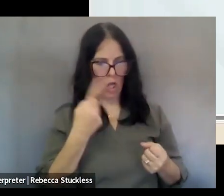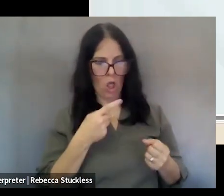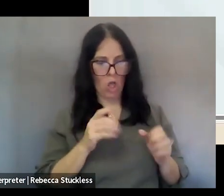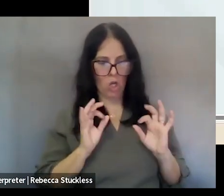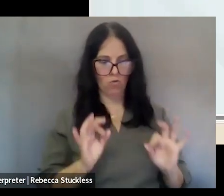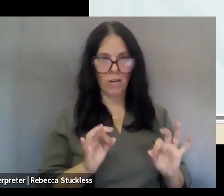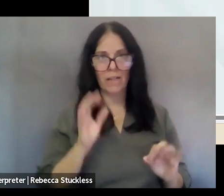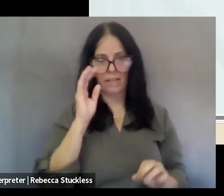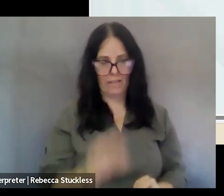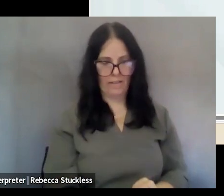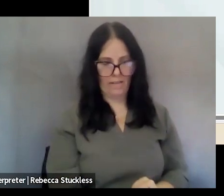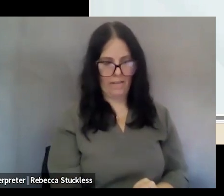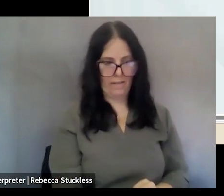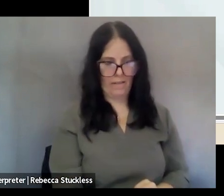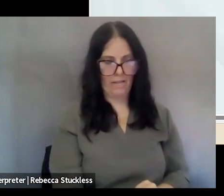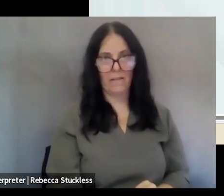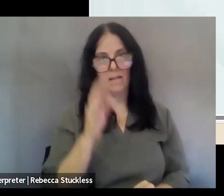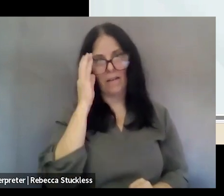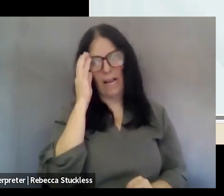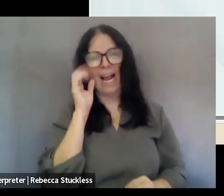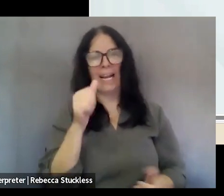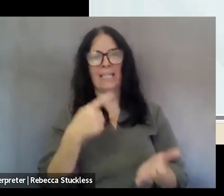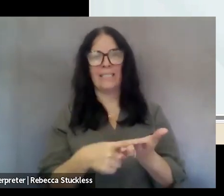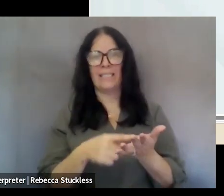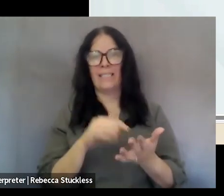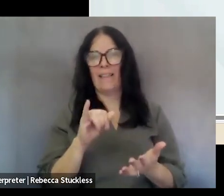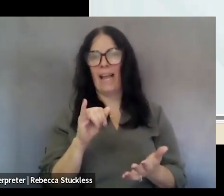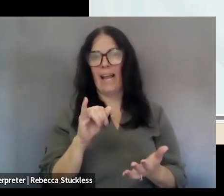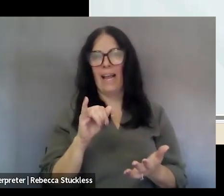wanted to talk about the invisible disability part of things, there is a little bit of connection in